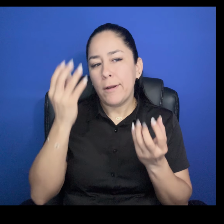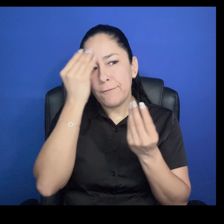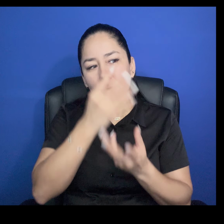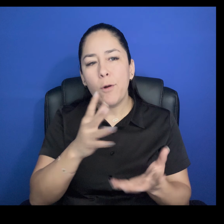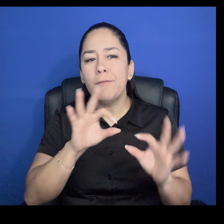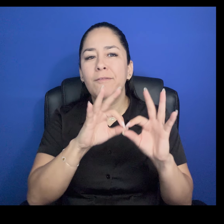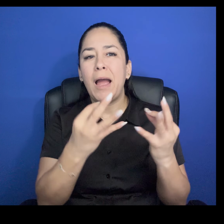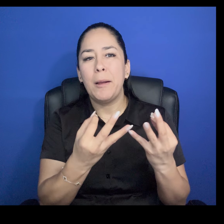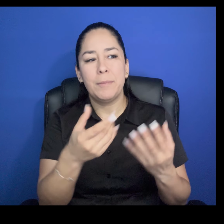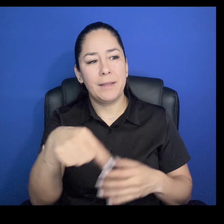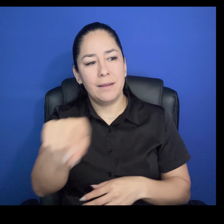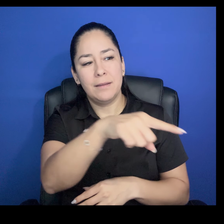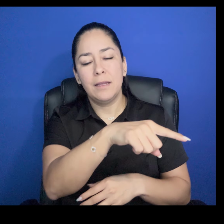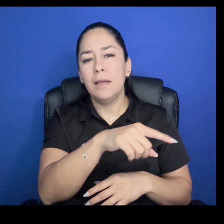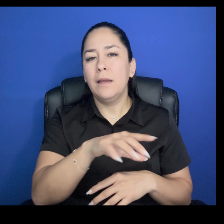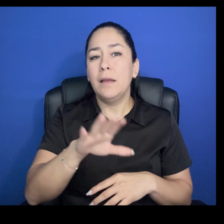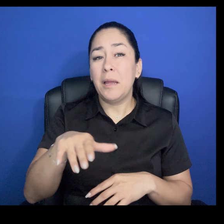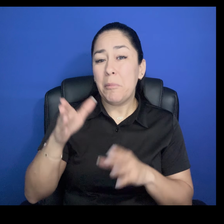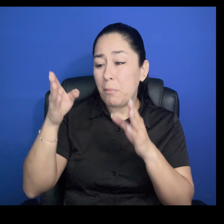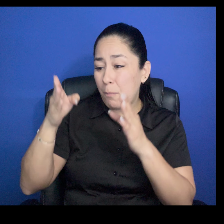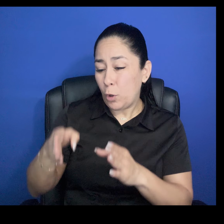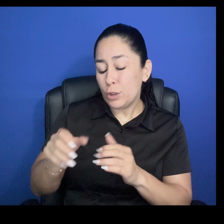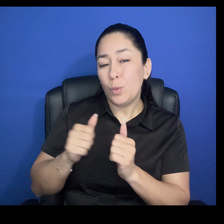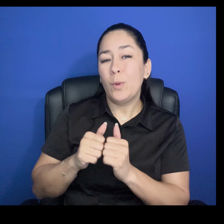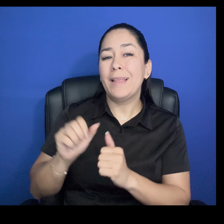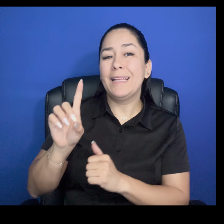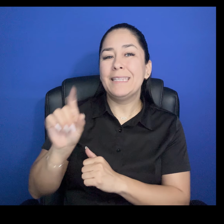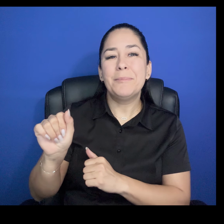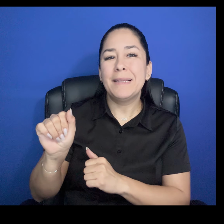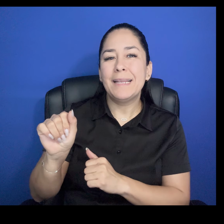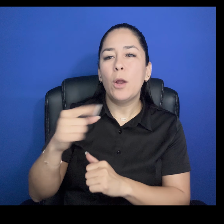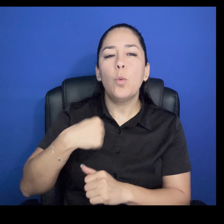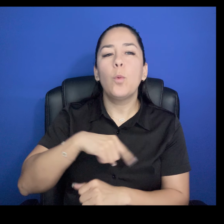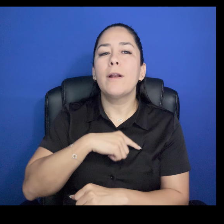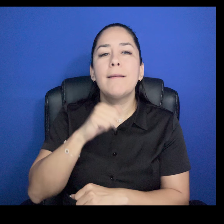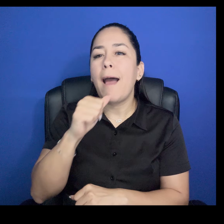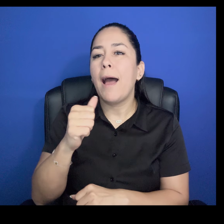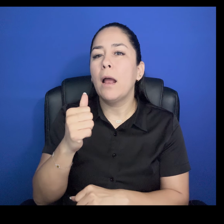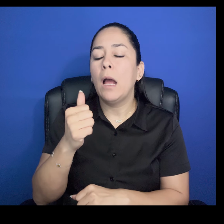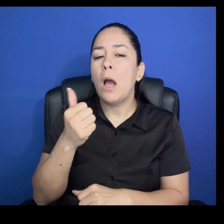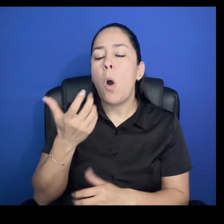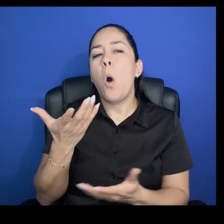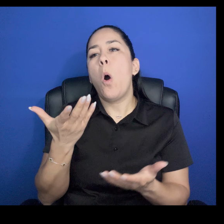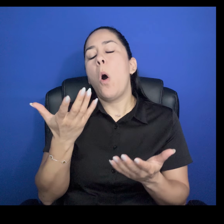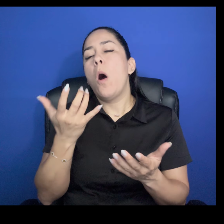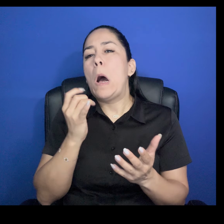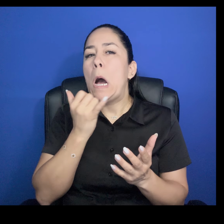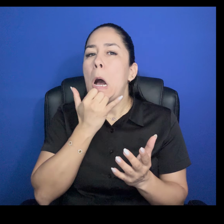you know like, the person with a disability, we're not a mistake. You know, we aren't, broken.